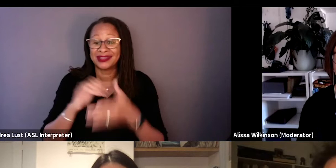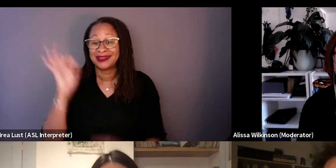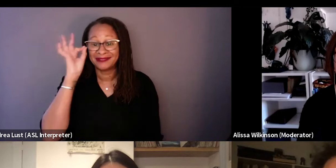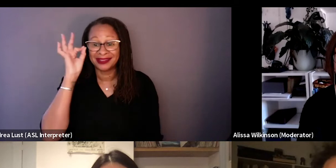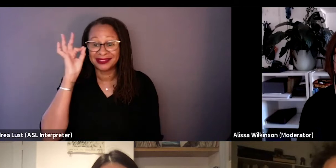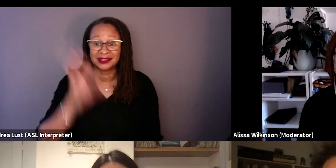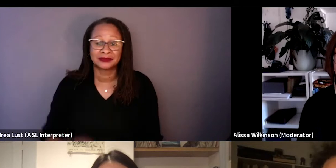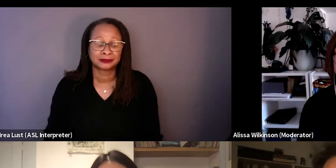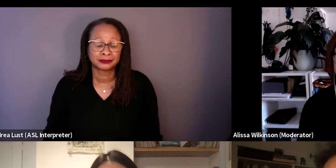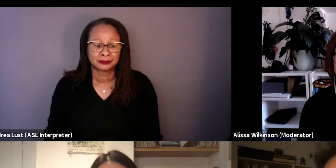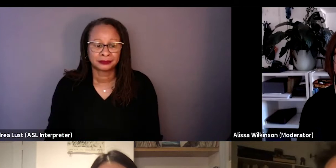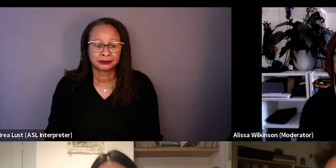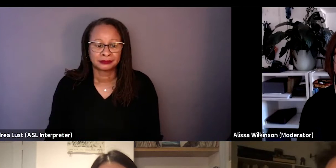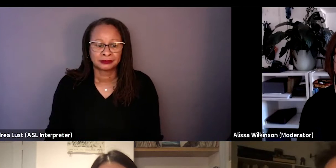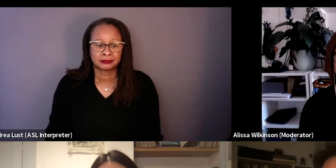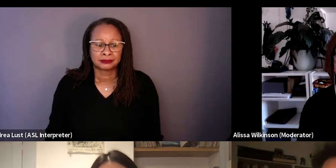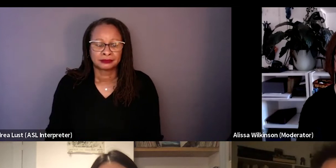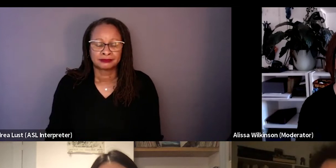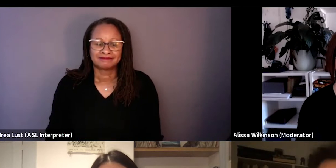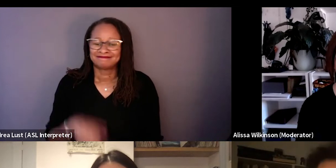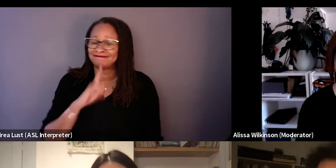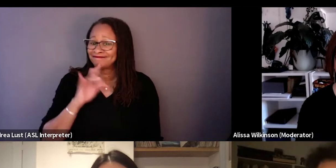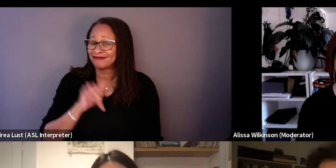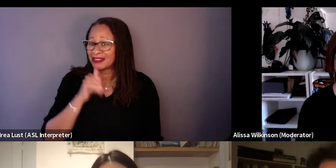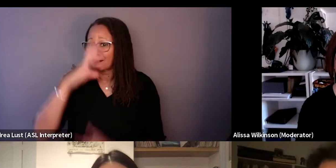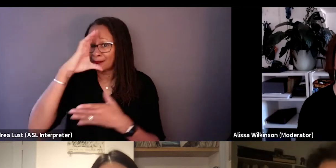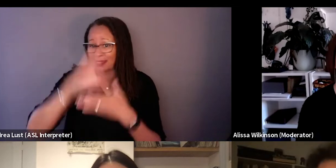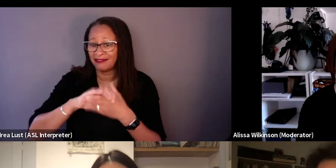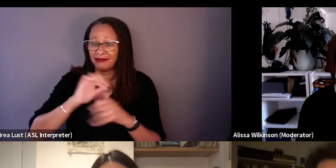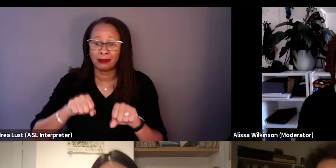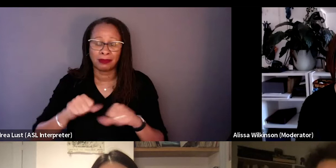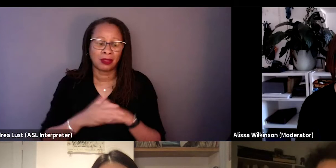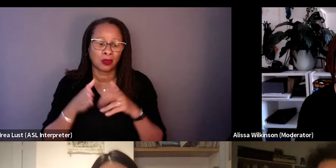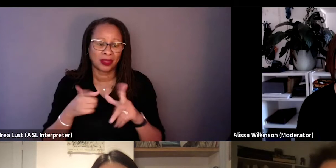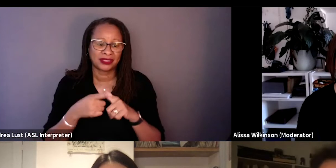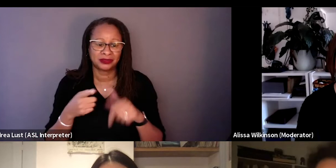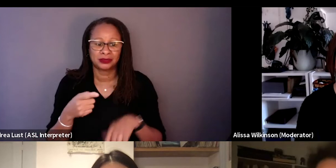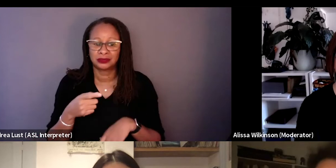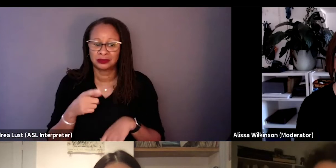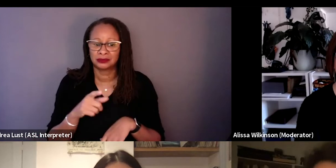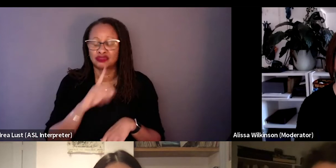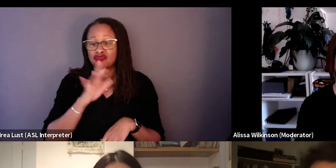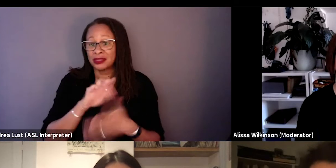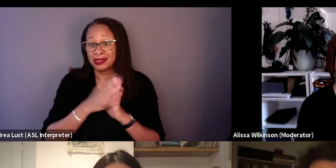this was such an unbelievable way to, to be really involved. Mm hm